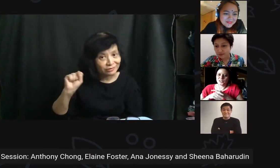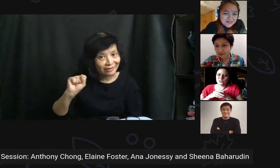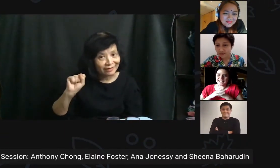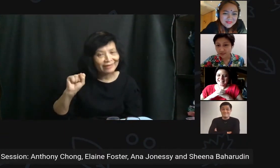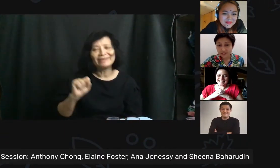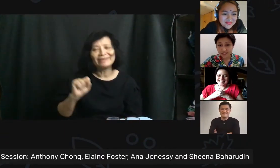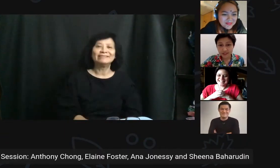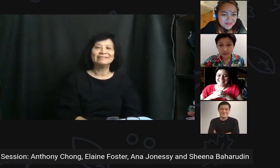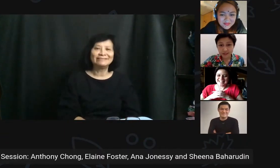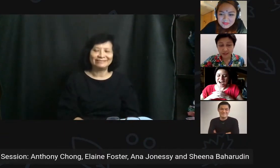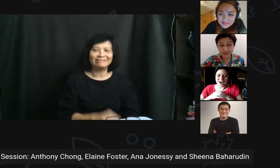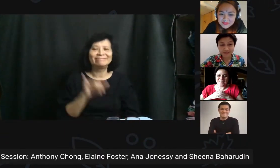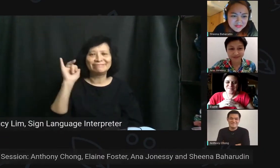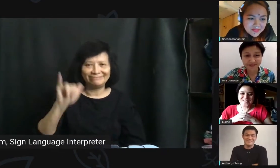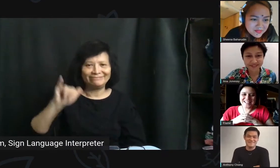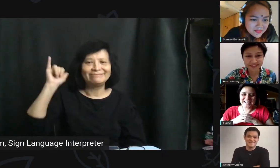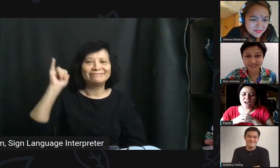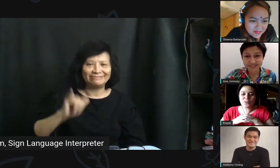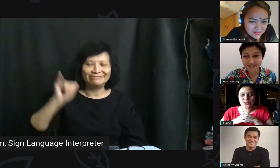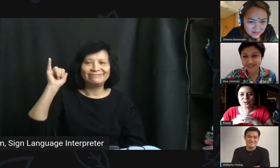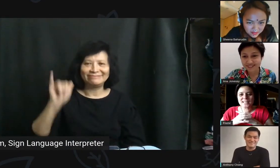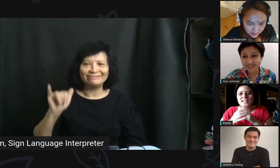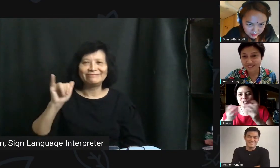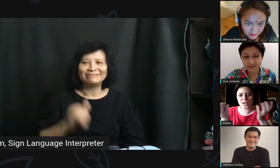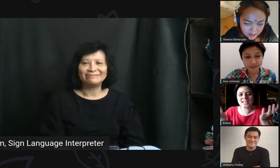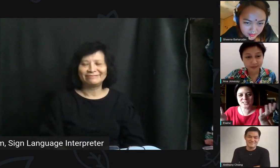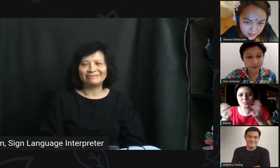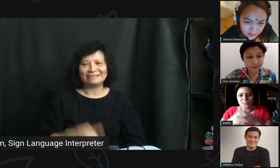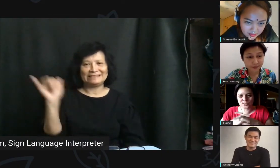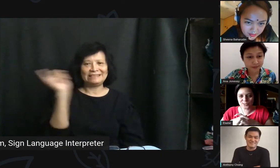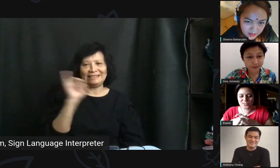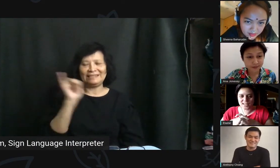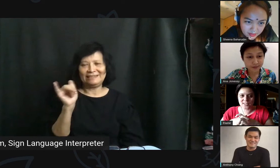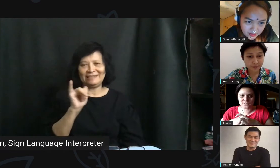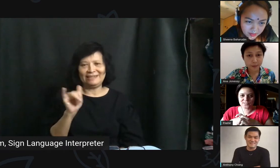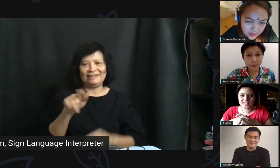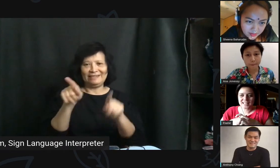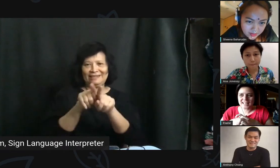You did. Also as an interpreter yourself,